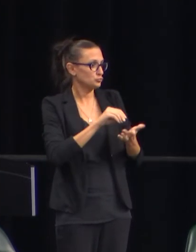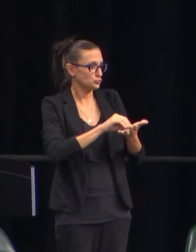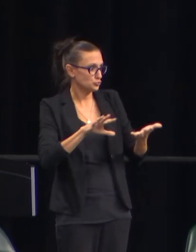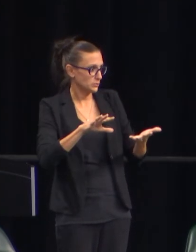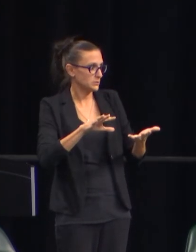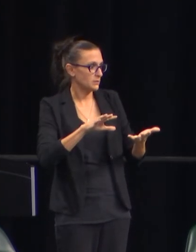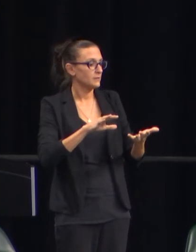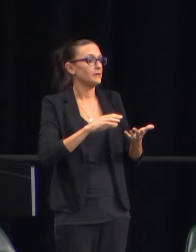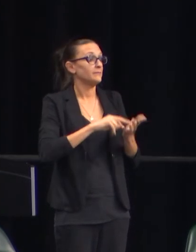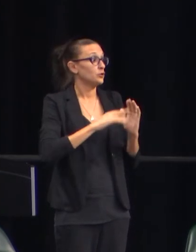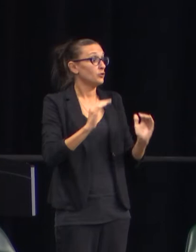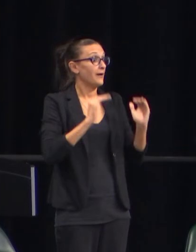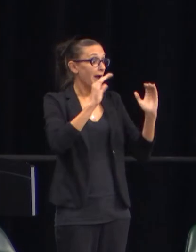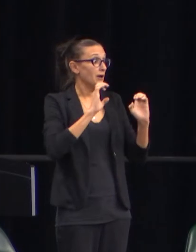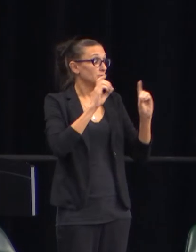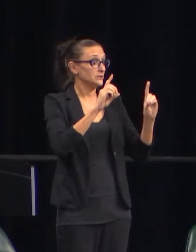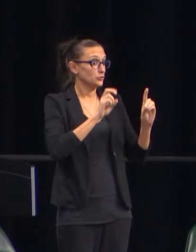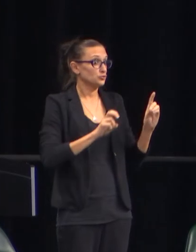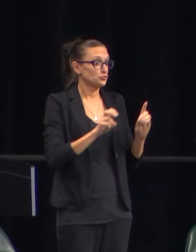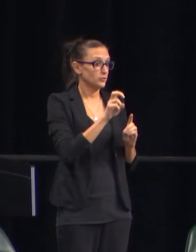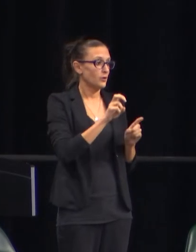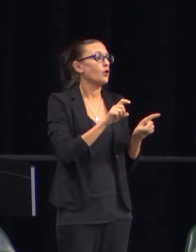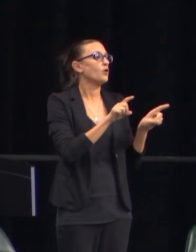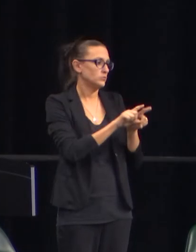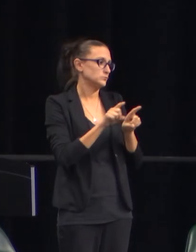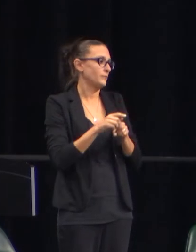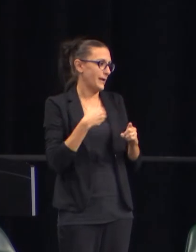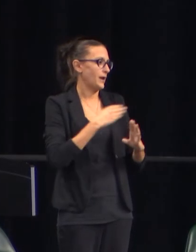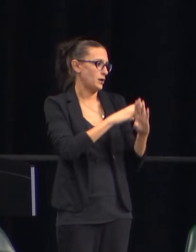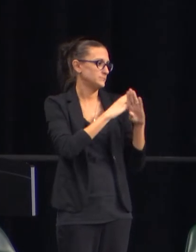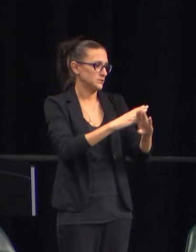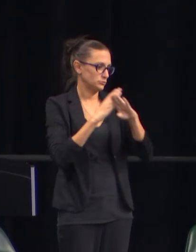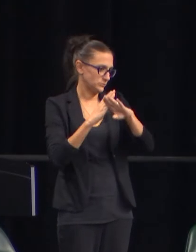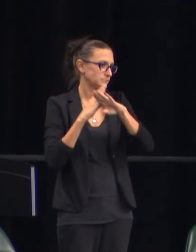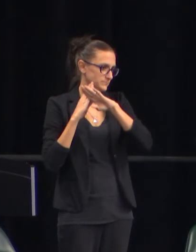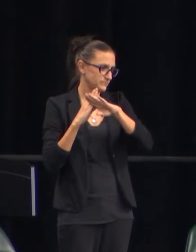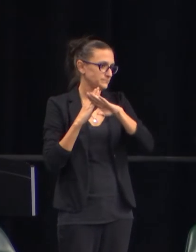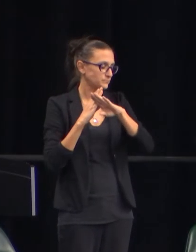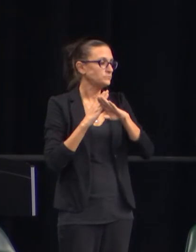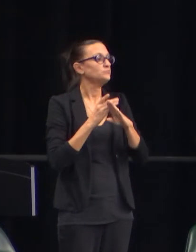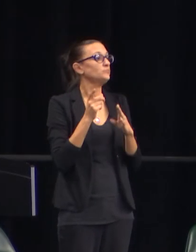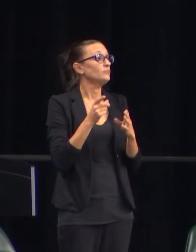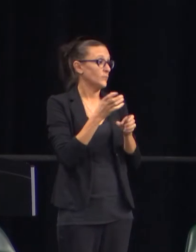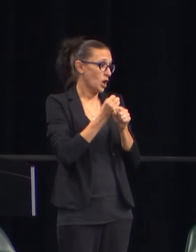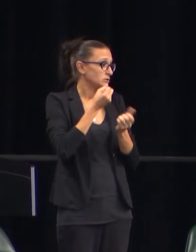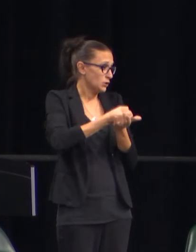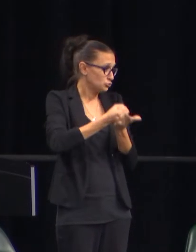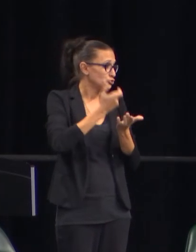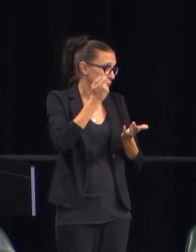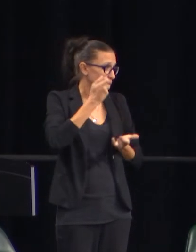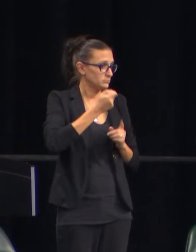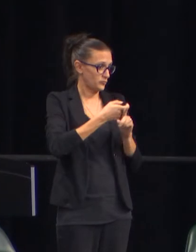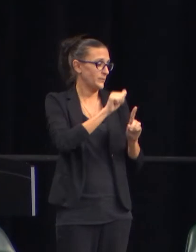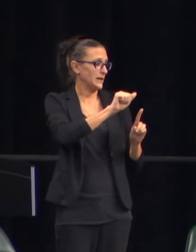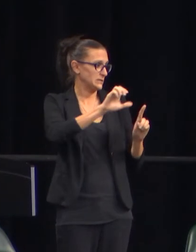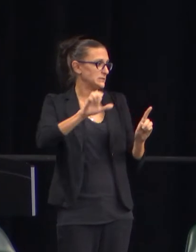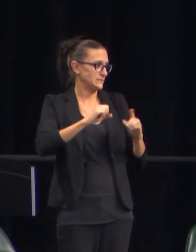her higher education journey also had obstacles. She received scholarships from the ACC Foundation